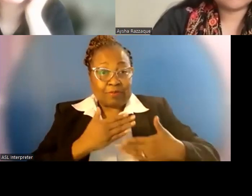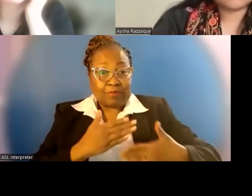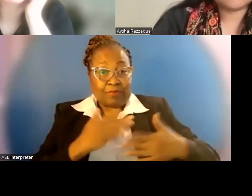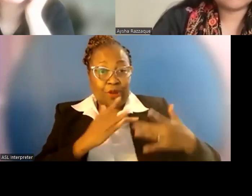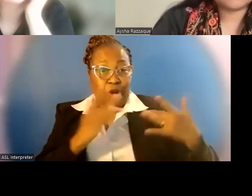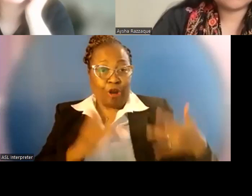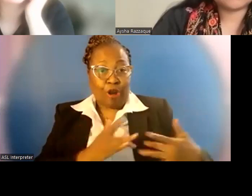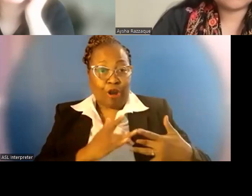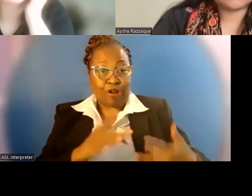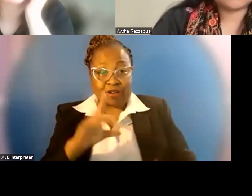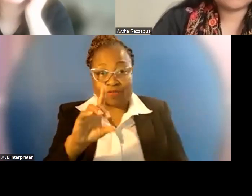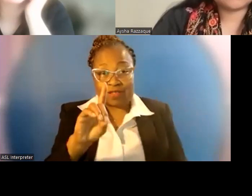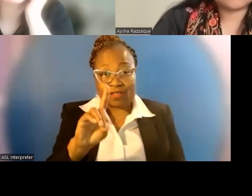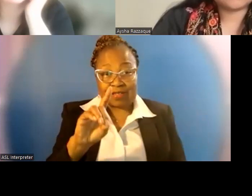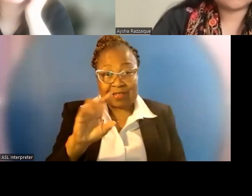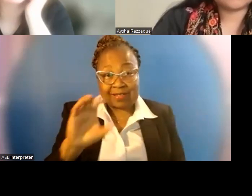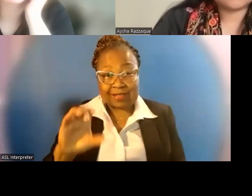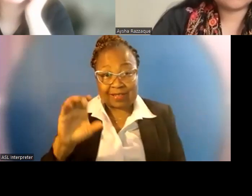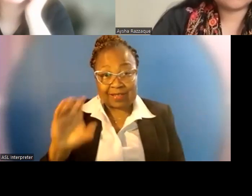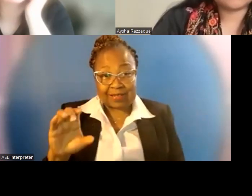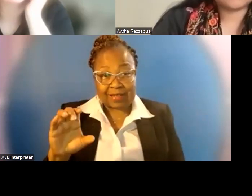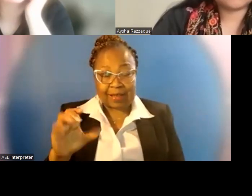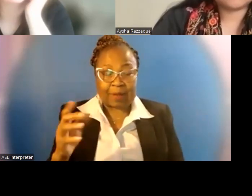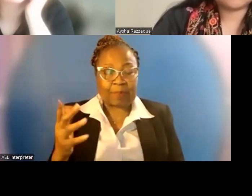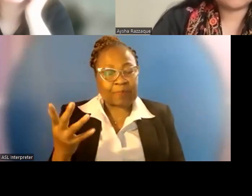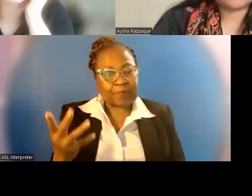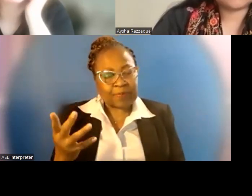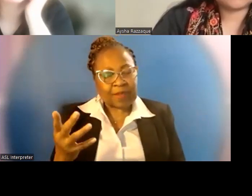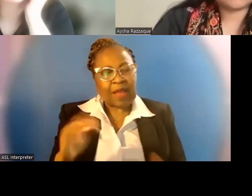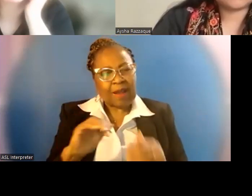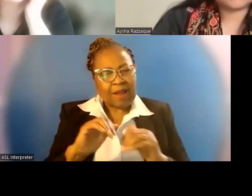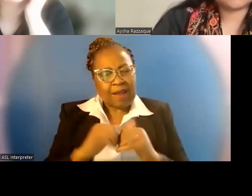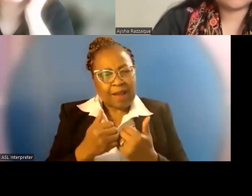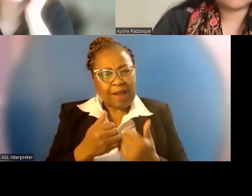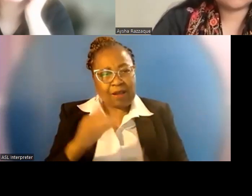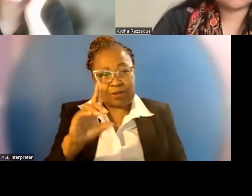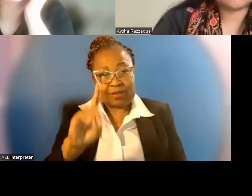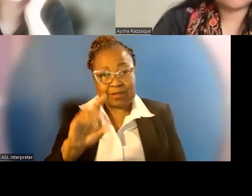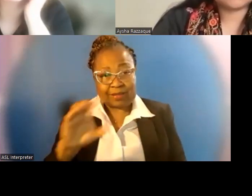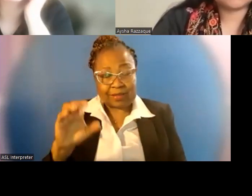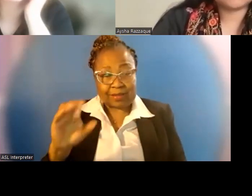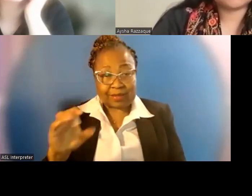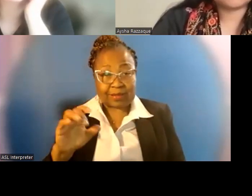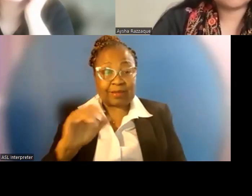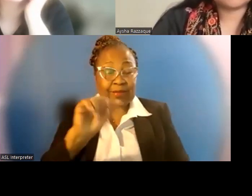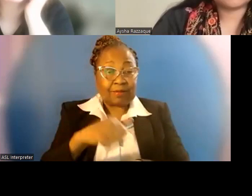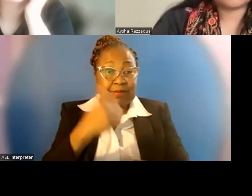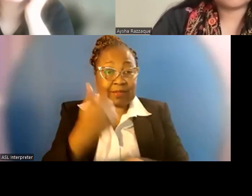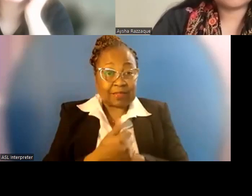We're asking the question, you know, considering how DCCs owe their existence in a large part of student activism.